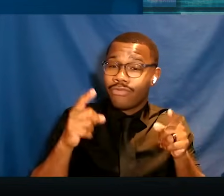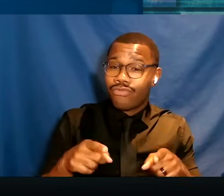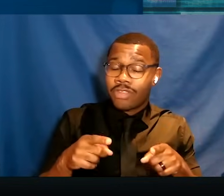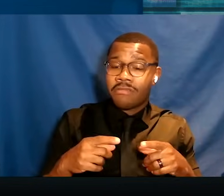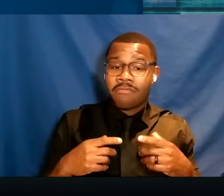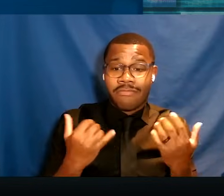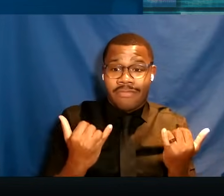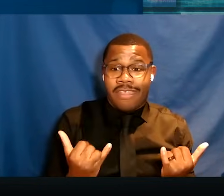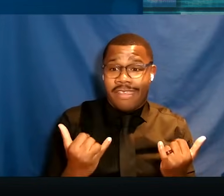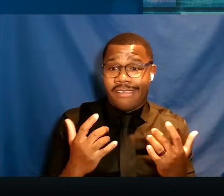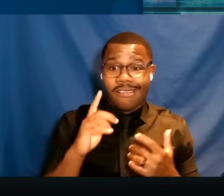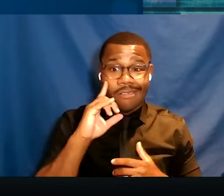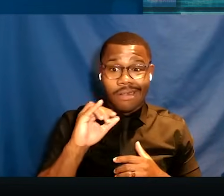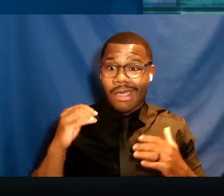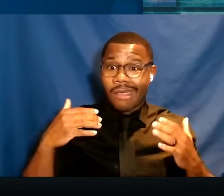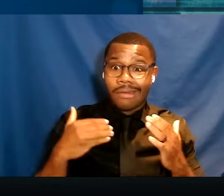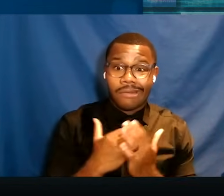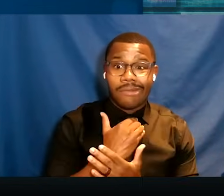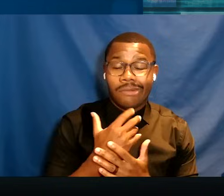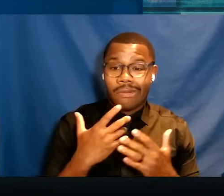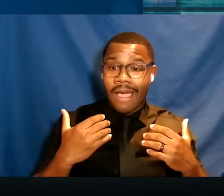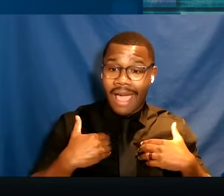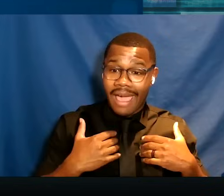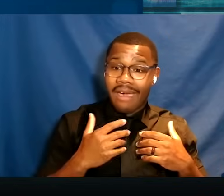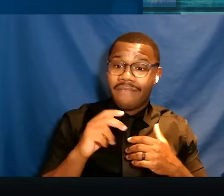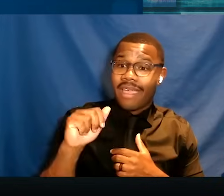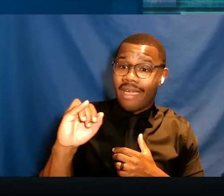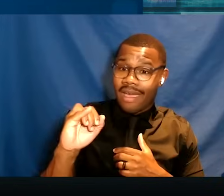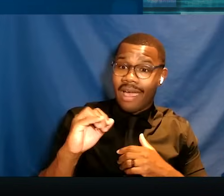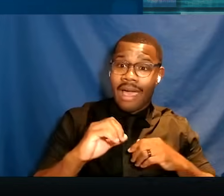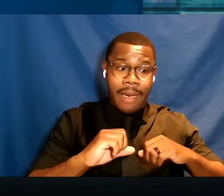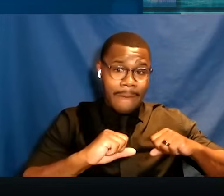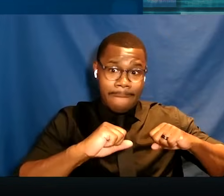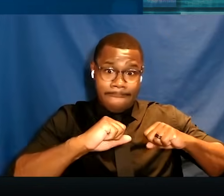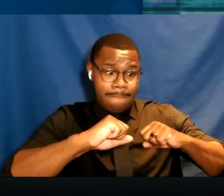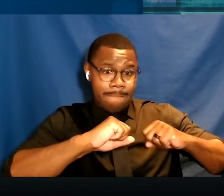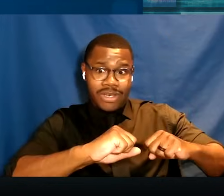there are no AI-specific protections in those contracts prior to this negotiation.